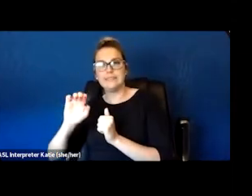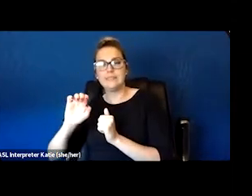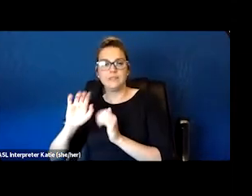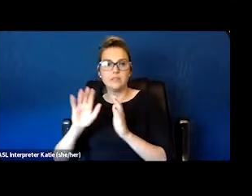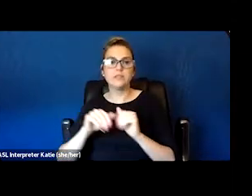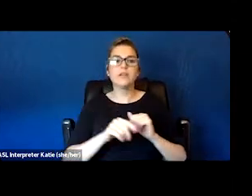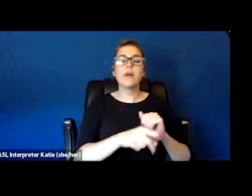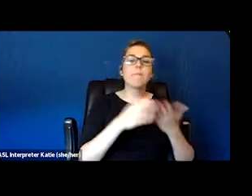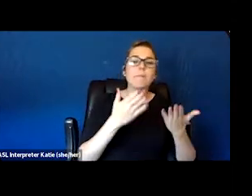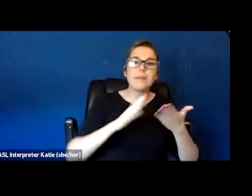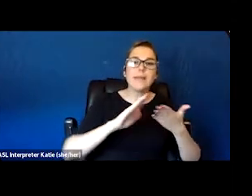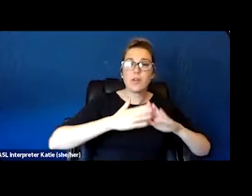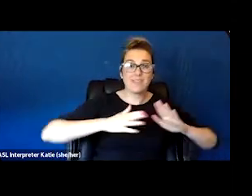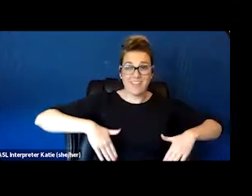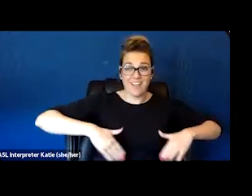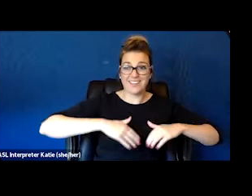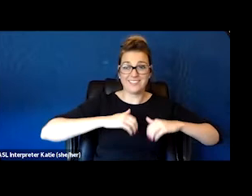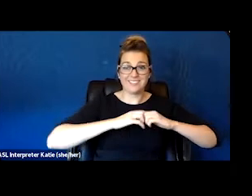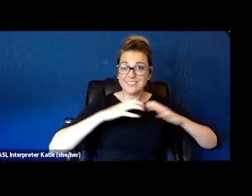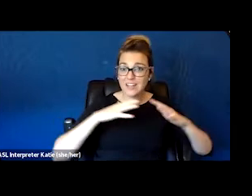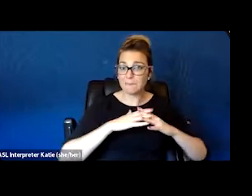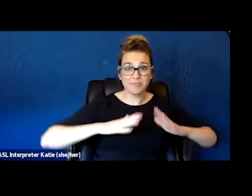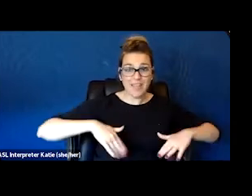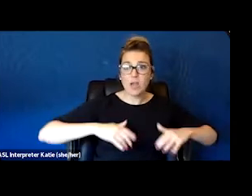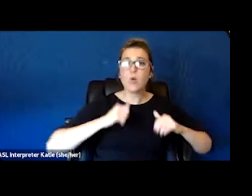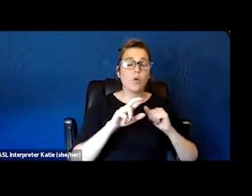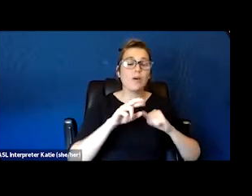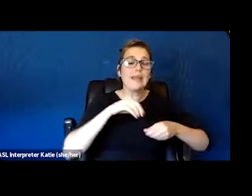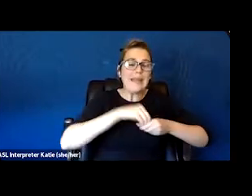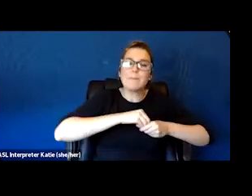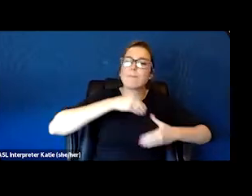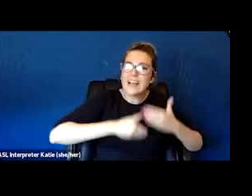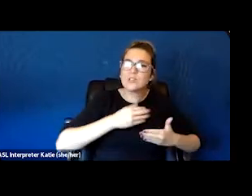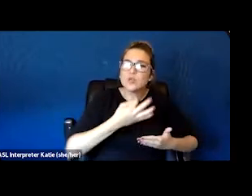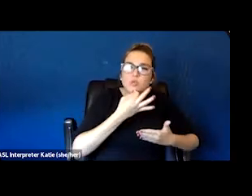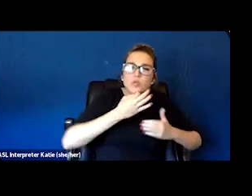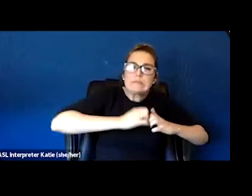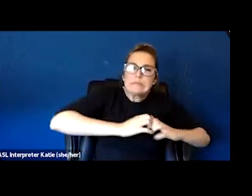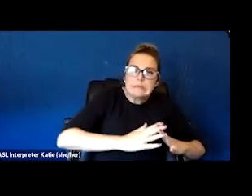or are still kind of working on setting it up, what you have is multiple different programs, all of which have their own processes